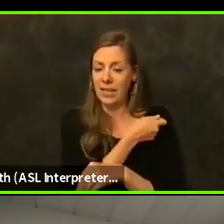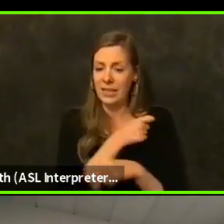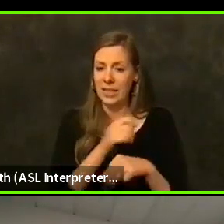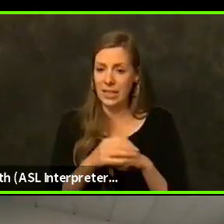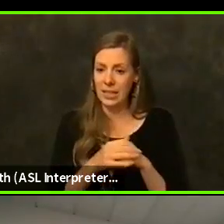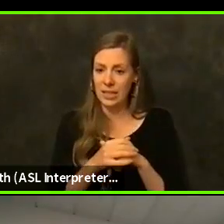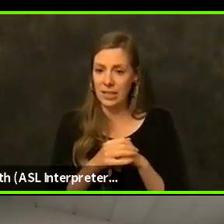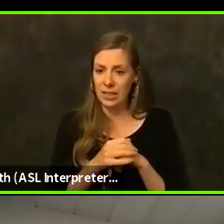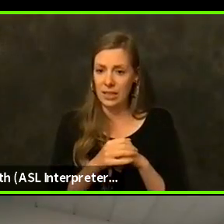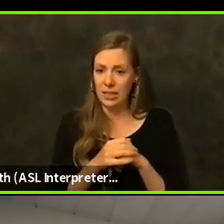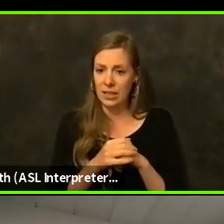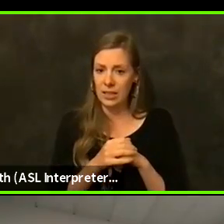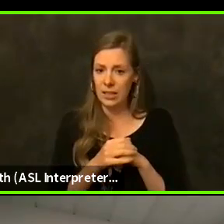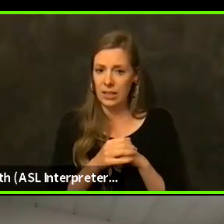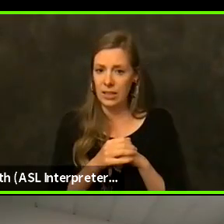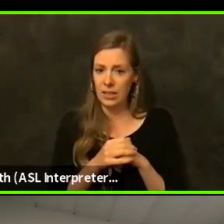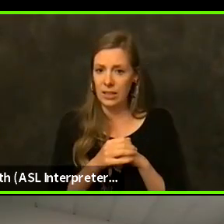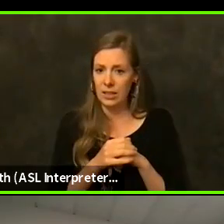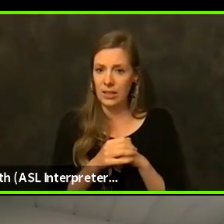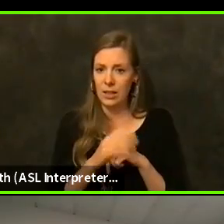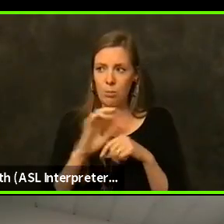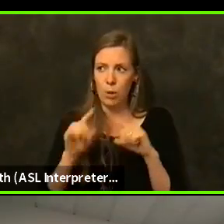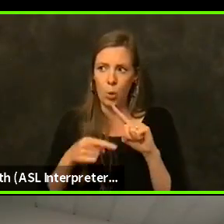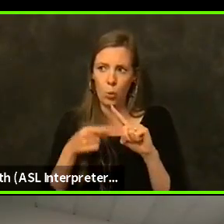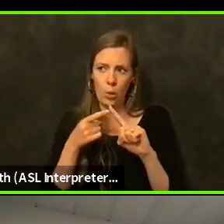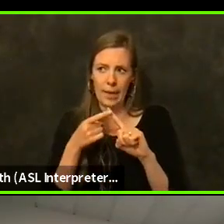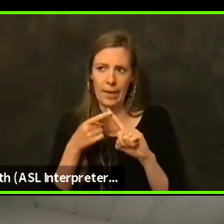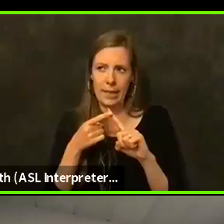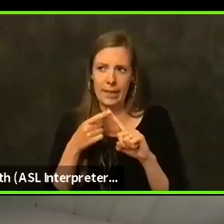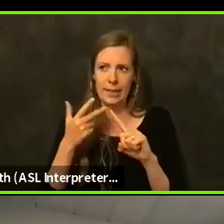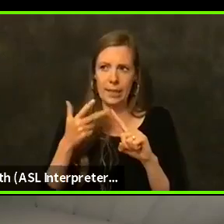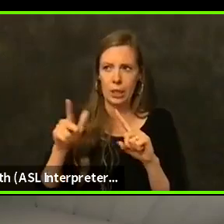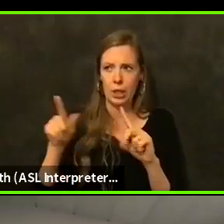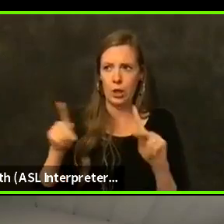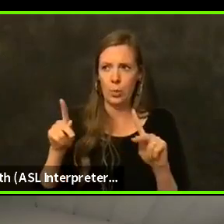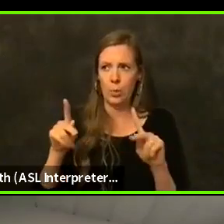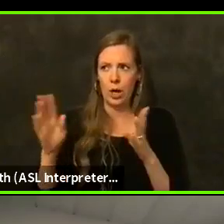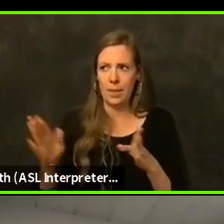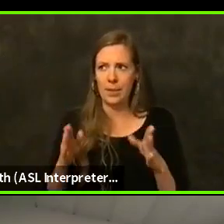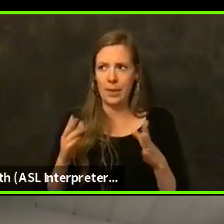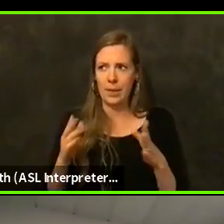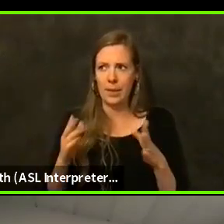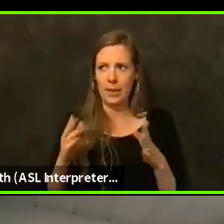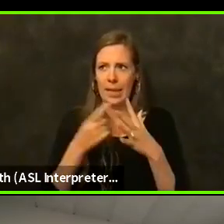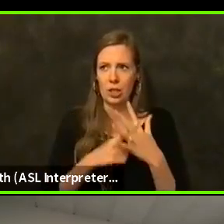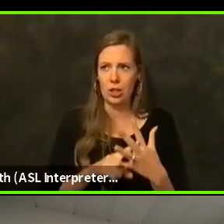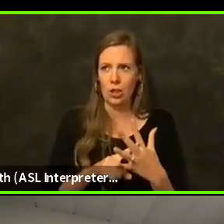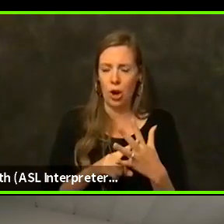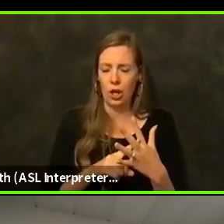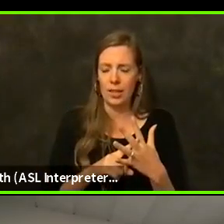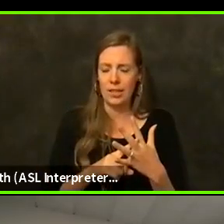This is a party. Plan kicks in in a couple of weeks. Is that.